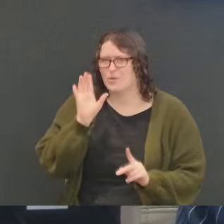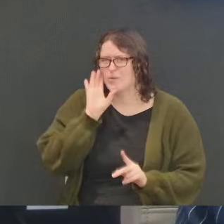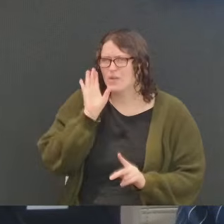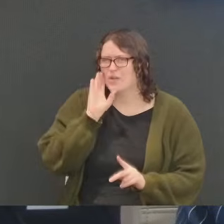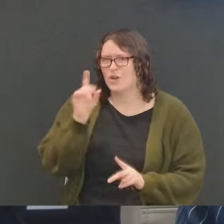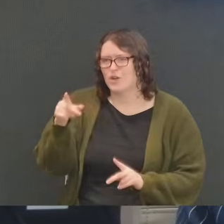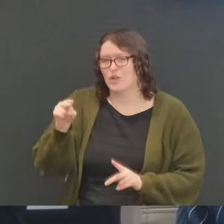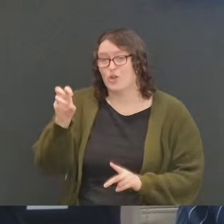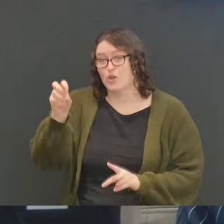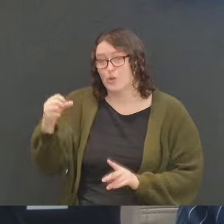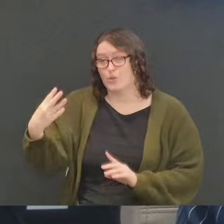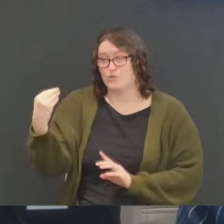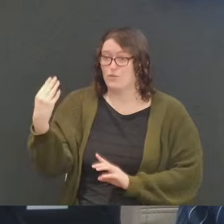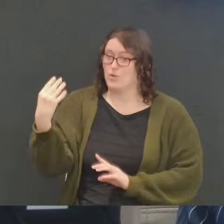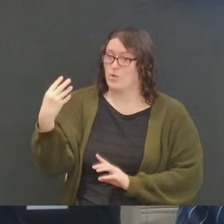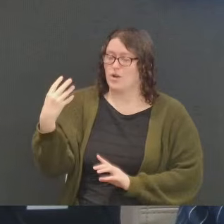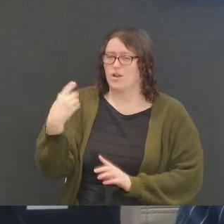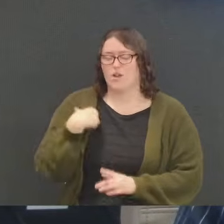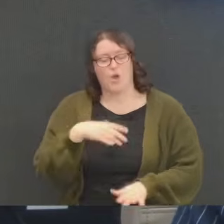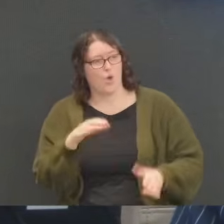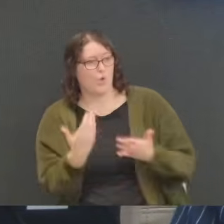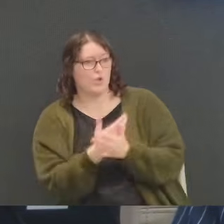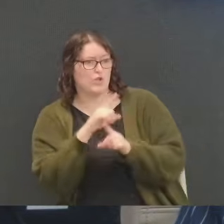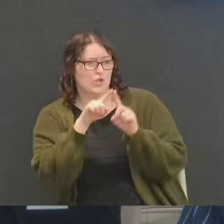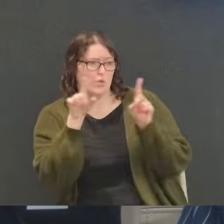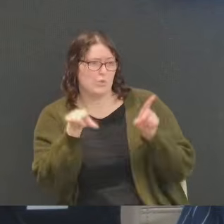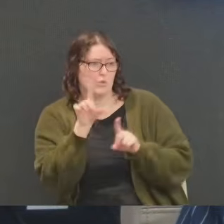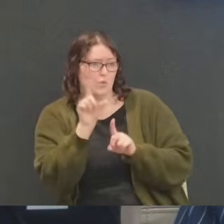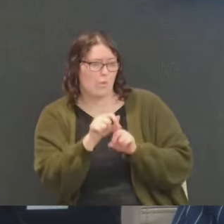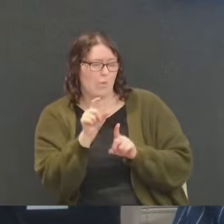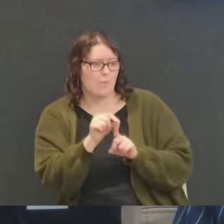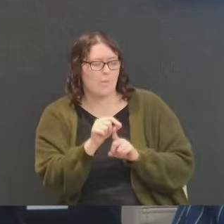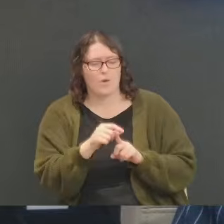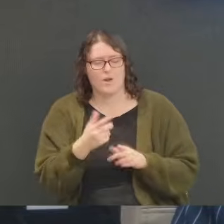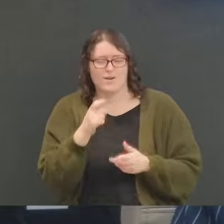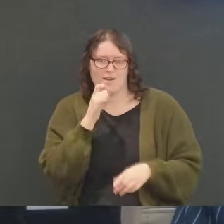to put out they got a new scoreboard and they done voted for it. But this ain't the finished product.